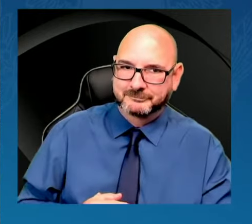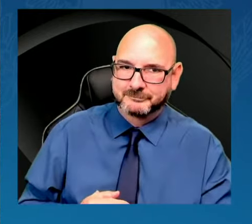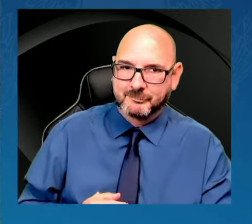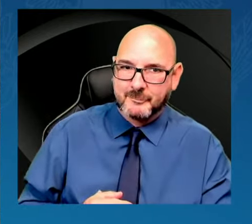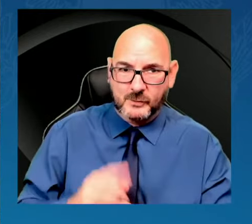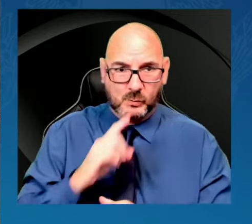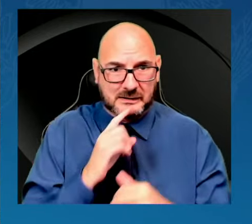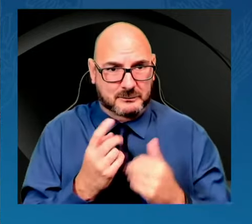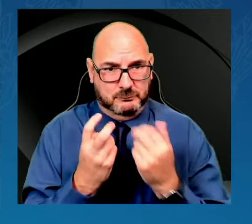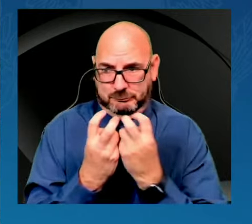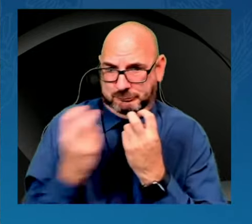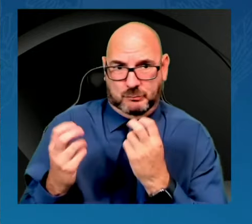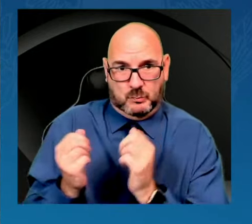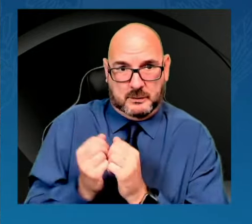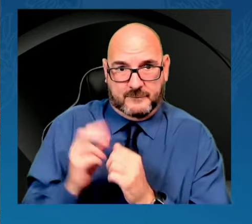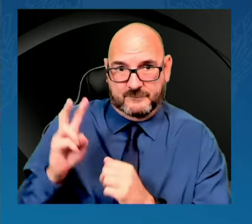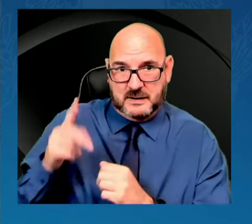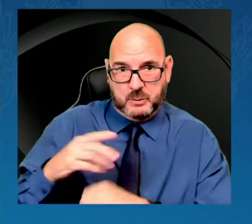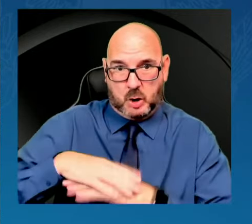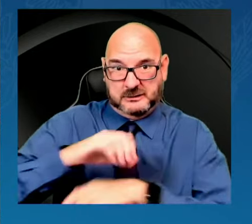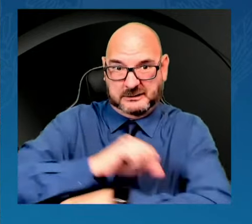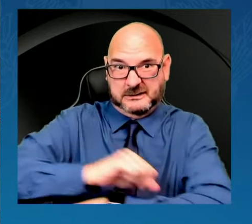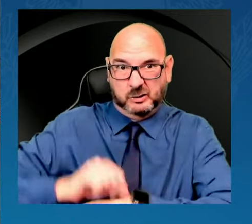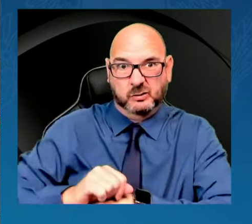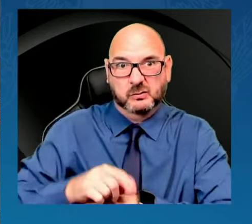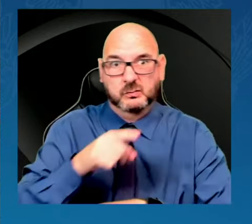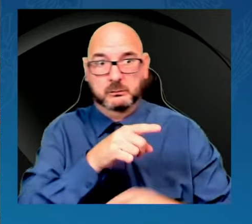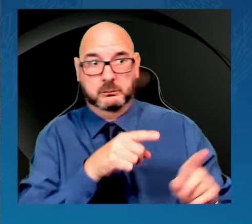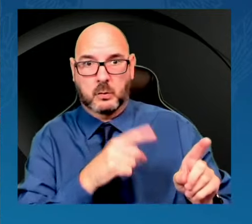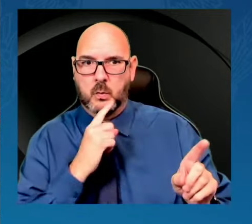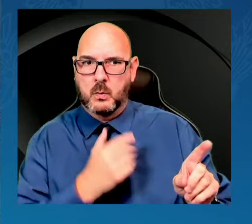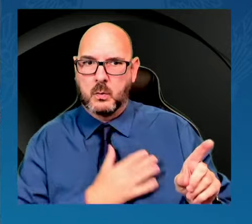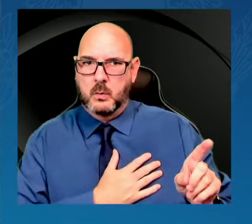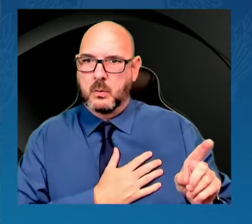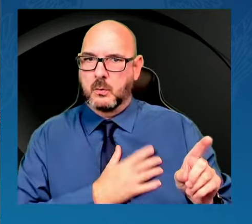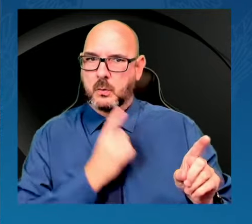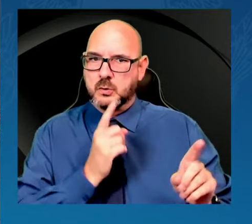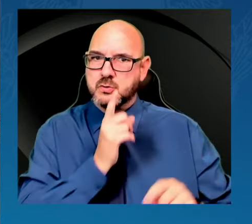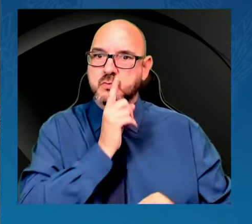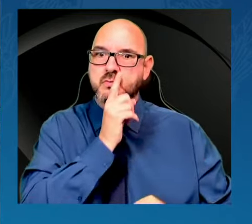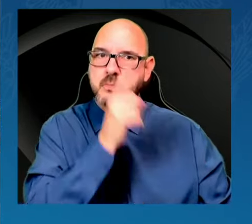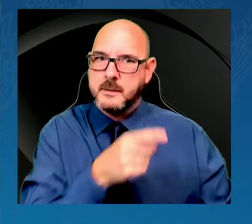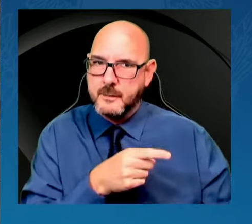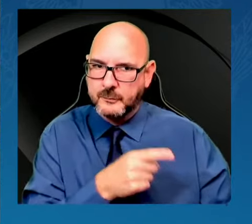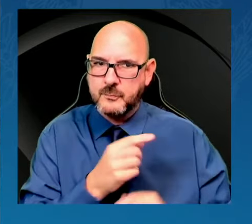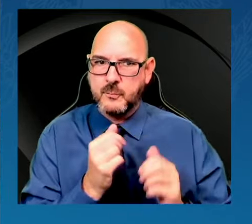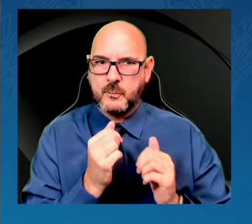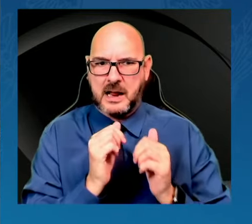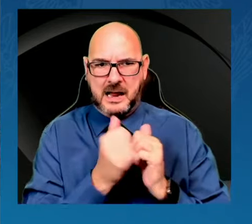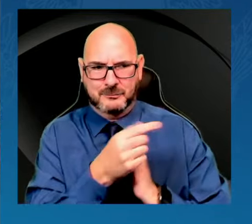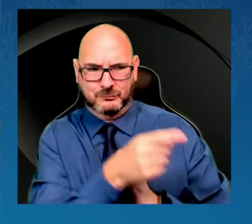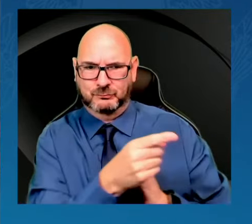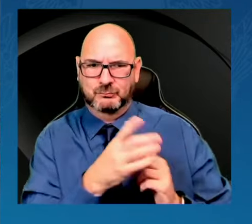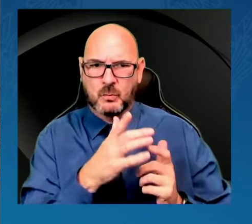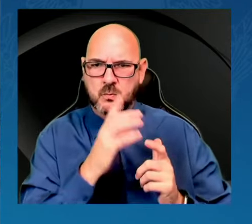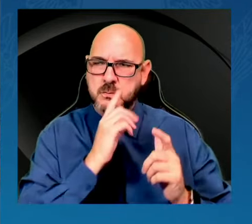Ms. DiGiulian: It is truly incredible to be with you. I'm so honored. And my mom, who's here in the front row,